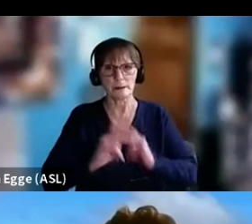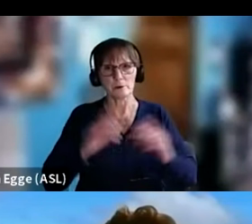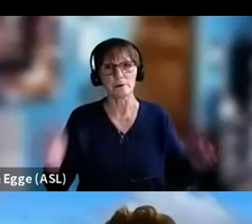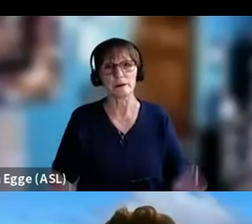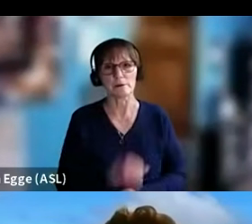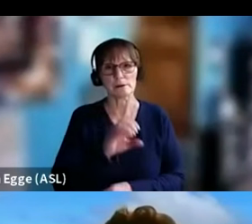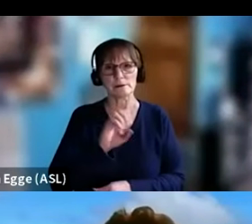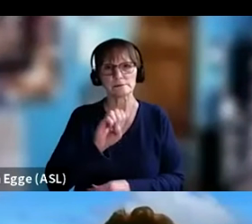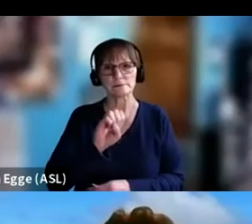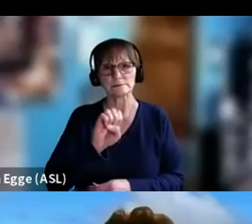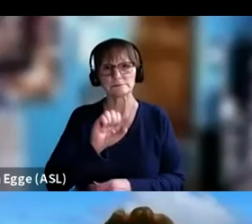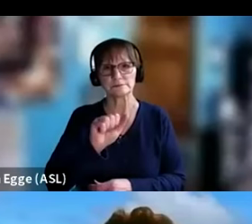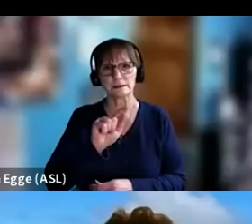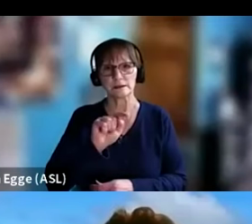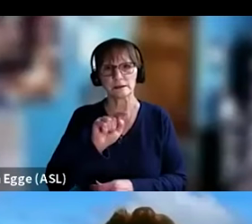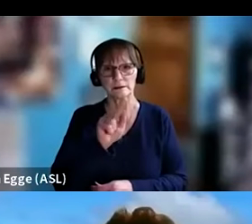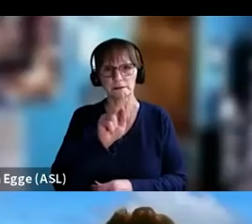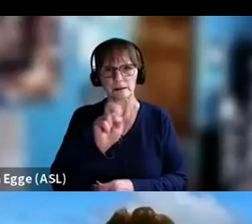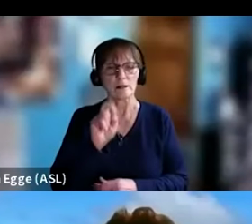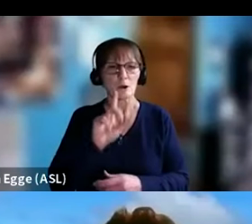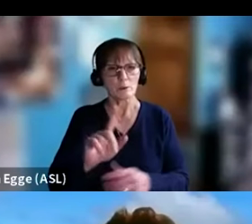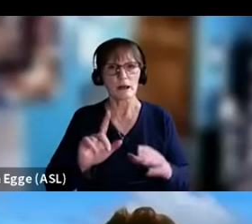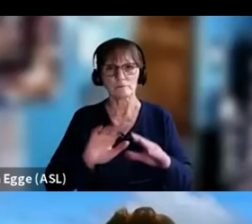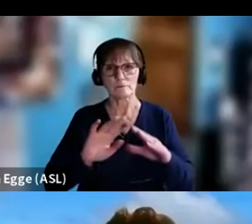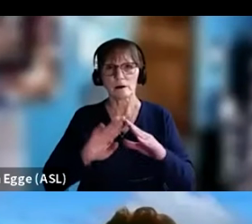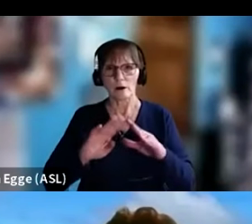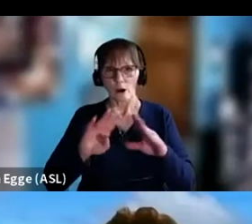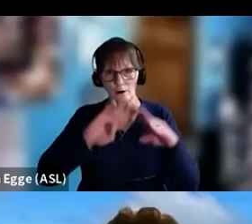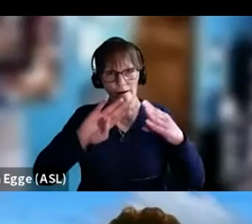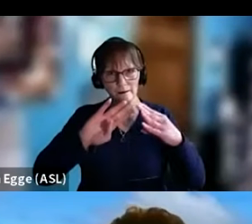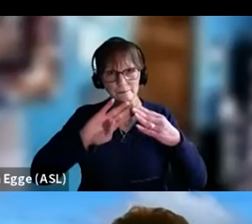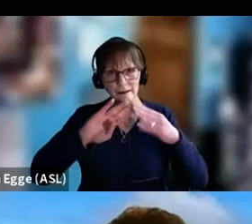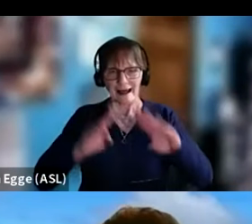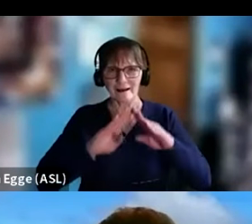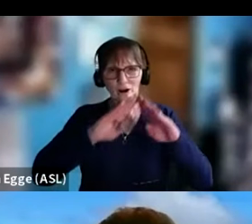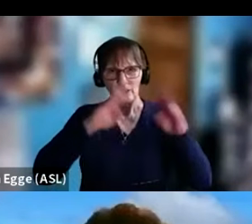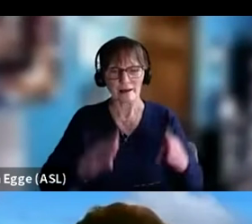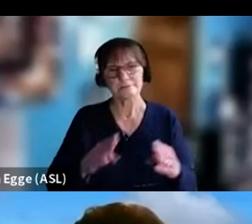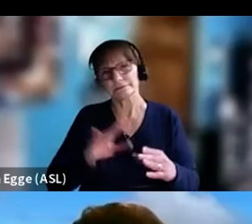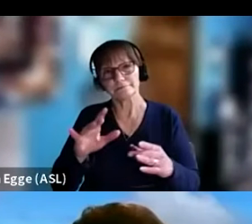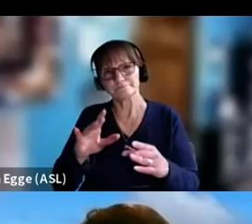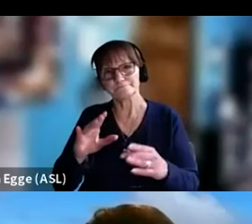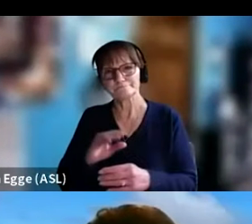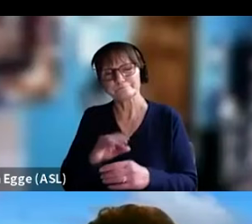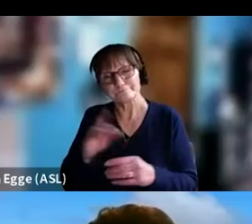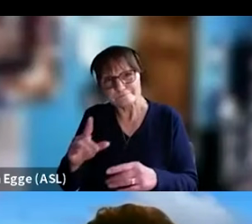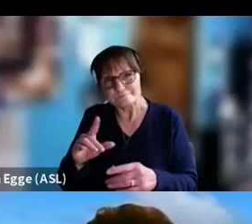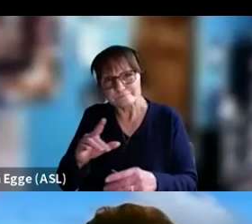Like I said, we have our own housing health outreach team that are located in permanent supportive housing. And the things that came up for them